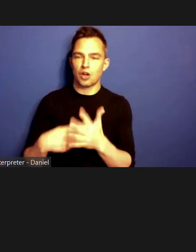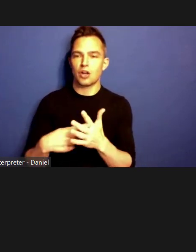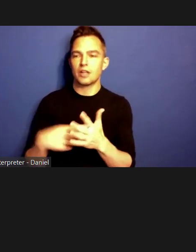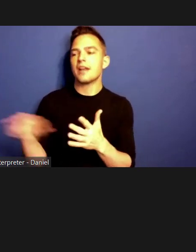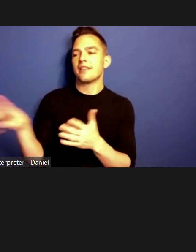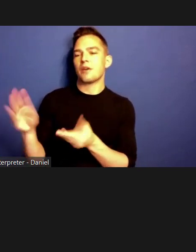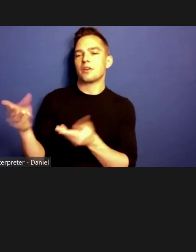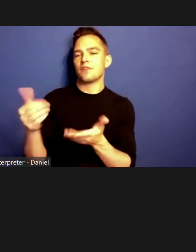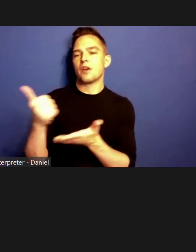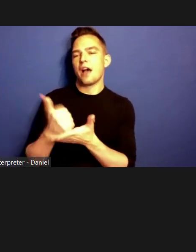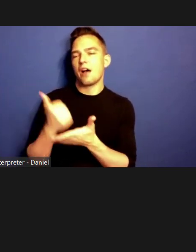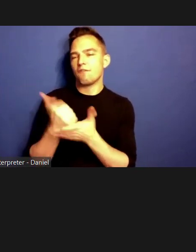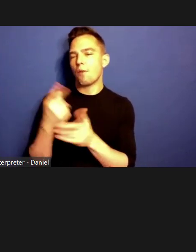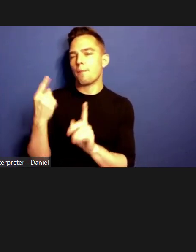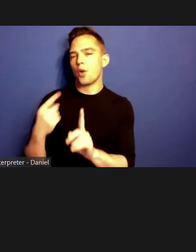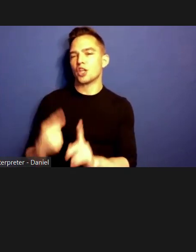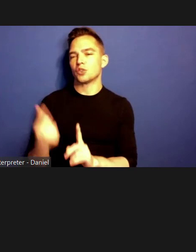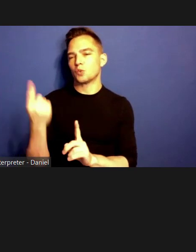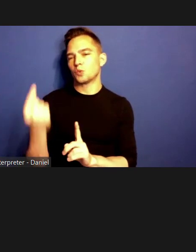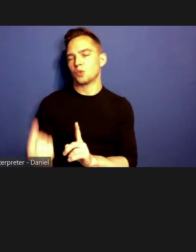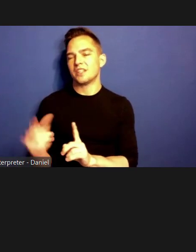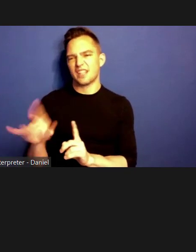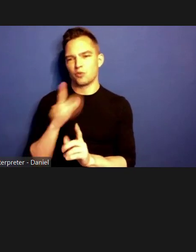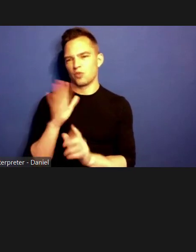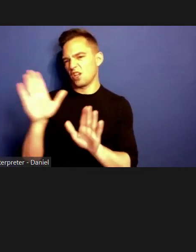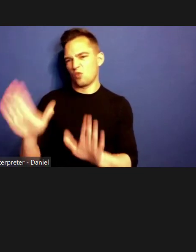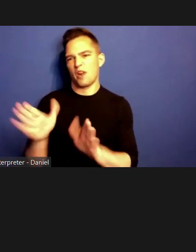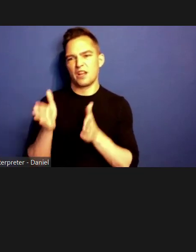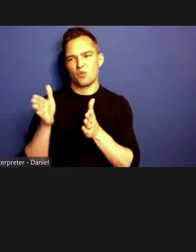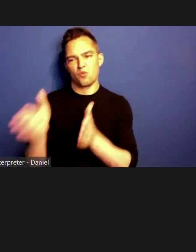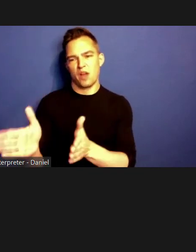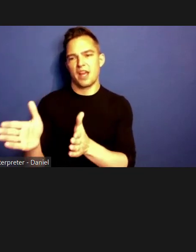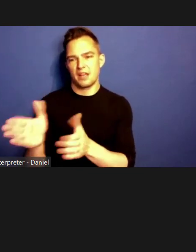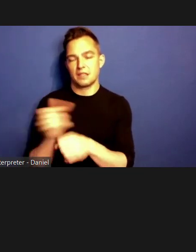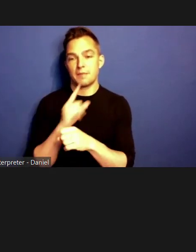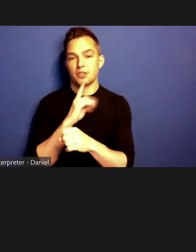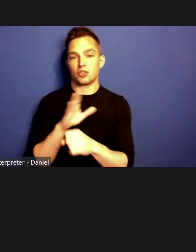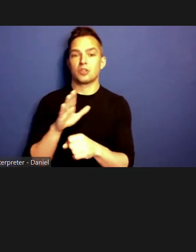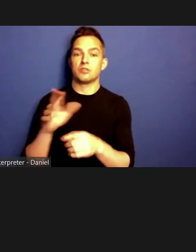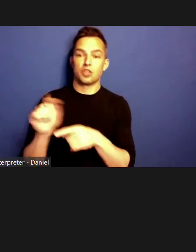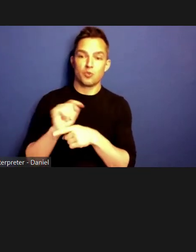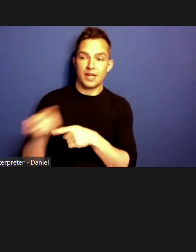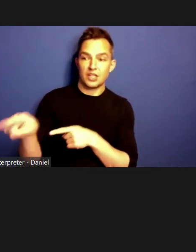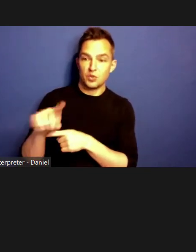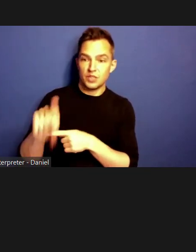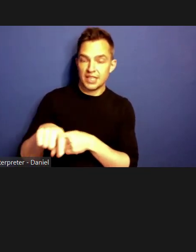way to be sure to get the training that you need. And this is true whether you need training for OAE screening or the